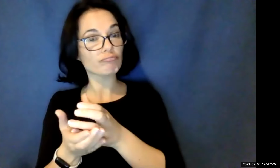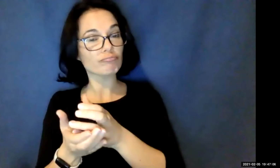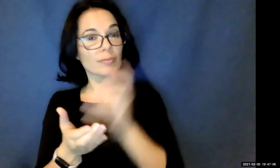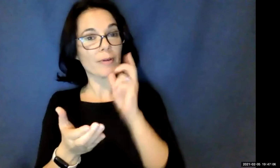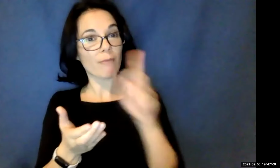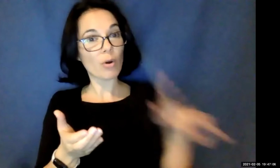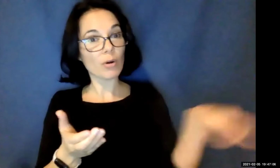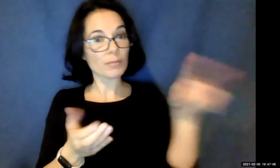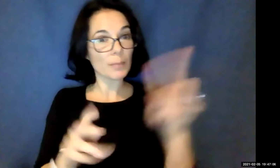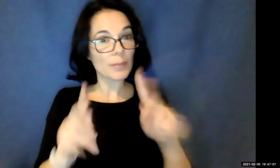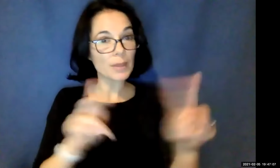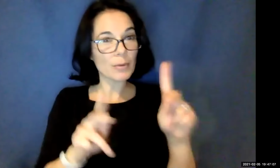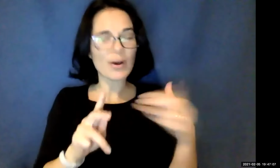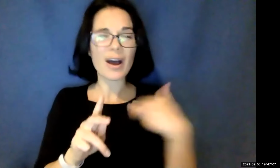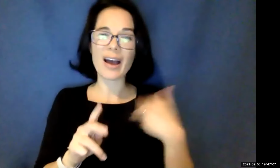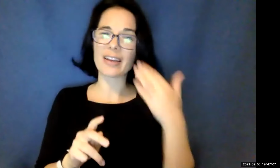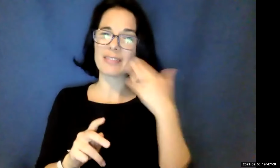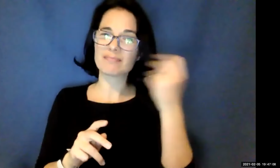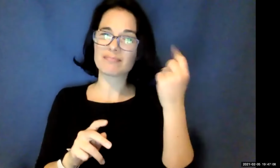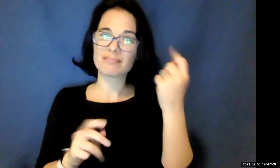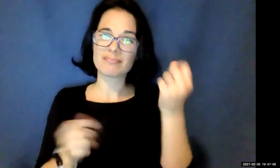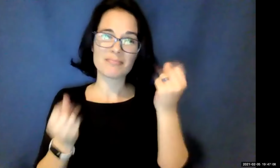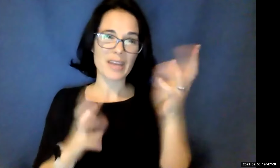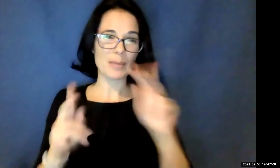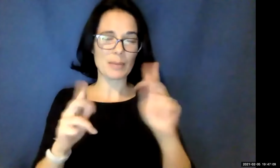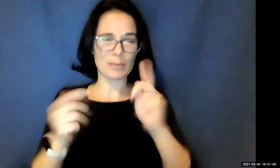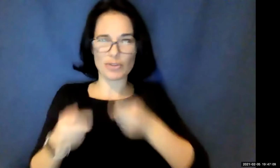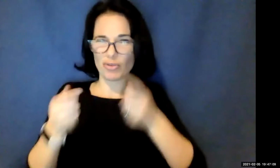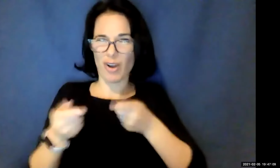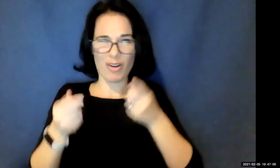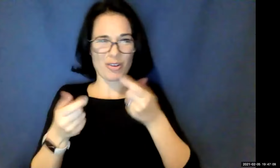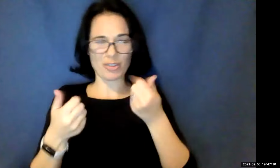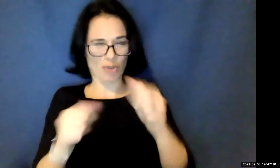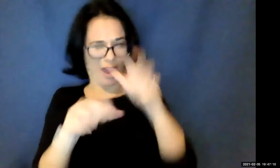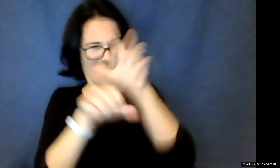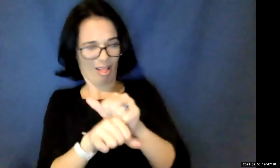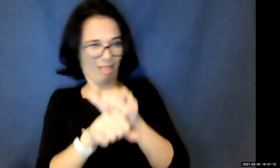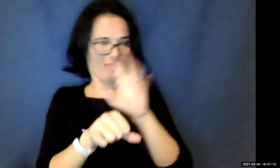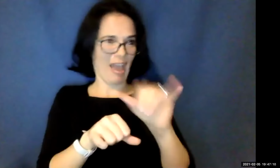I know that a lot of people have been having trouble with getting their appointment, right.